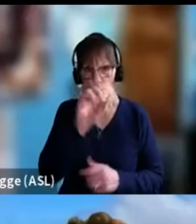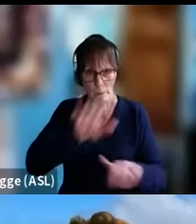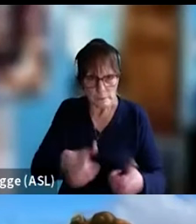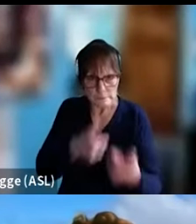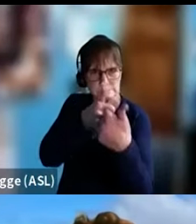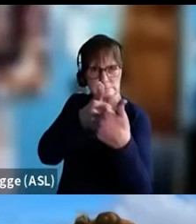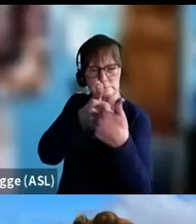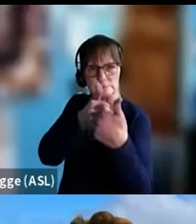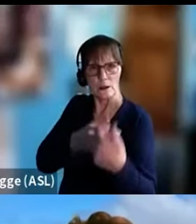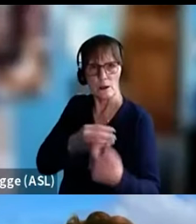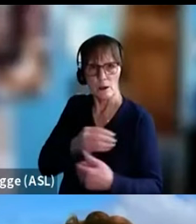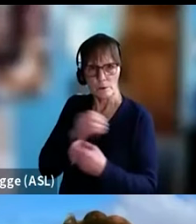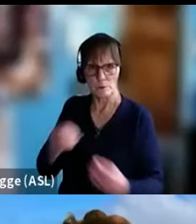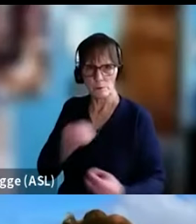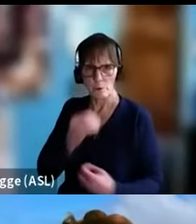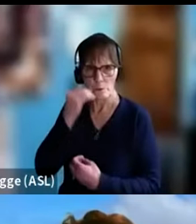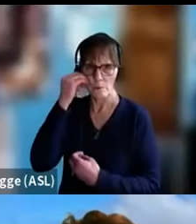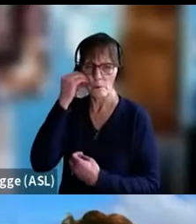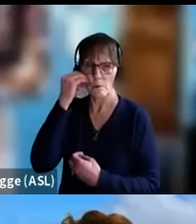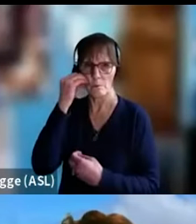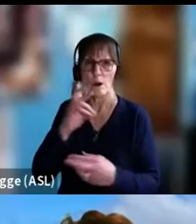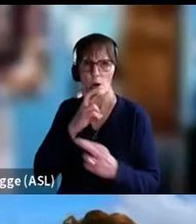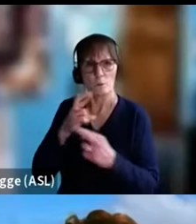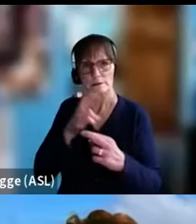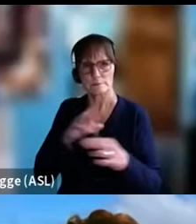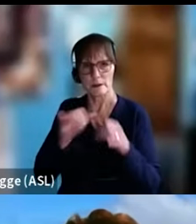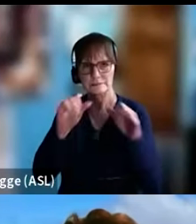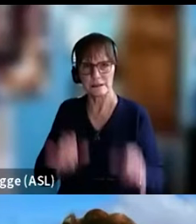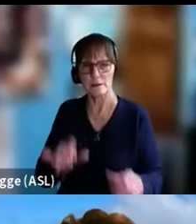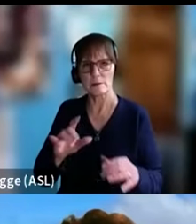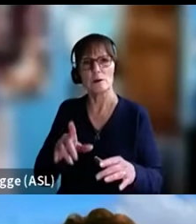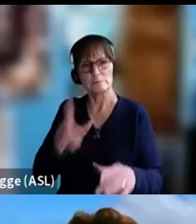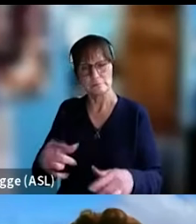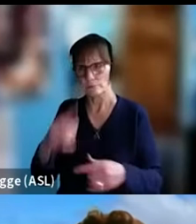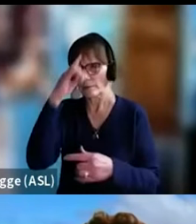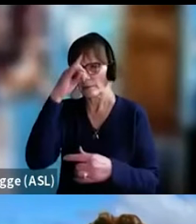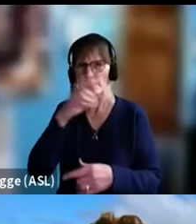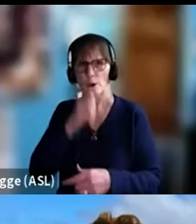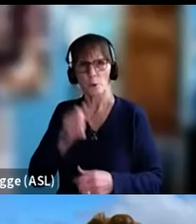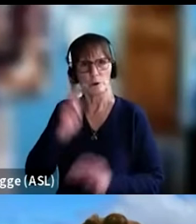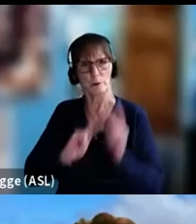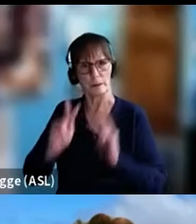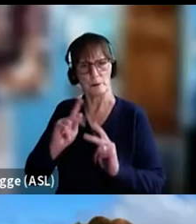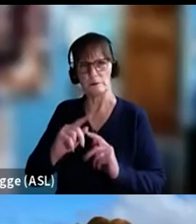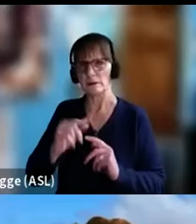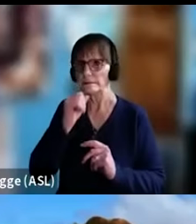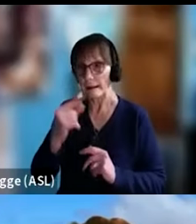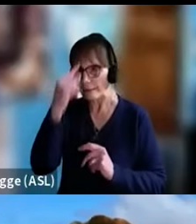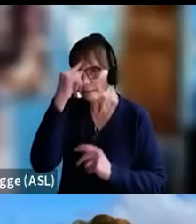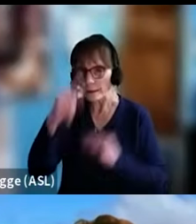is that the homelessness response system was not designed with the needs of older people in mind and didn't really think about aging in the first place.